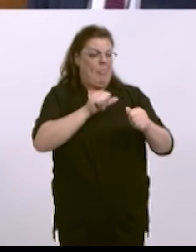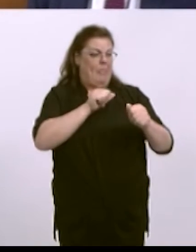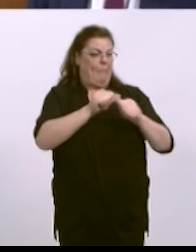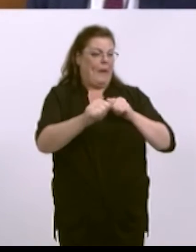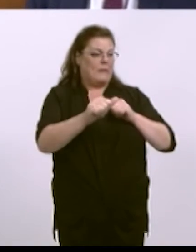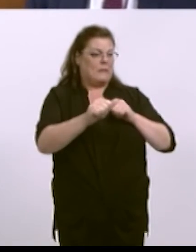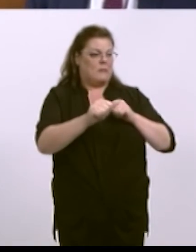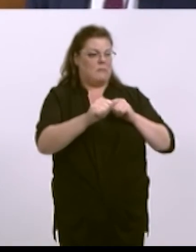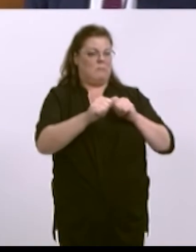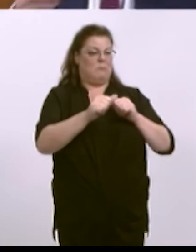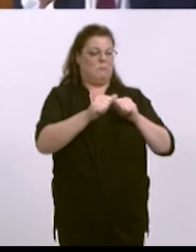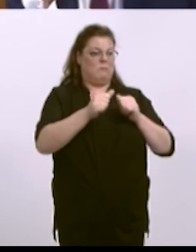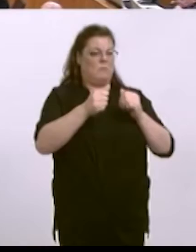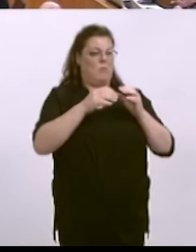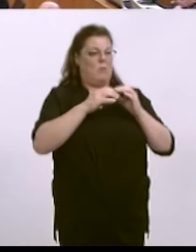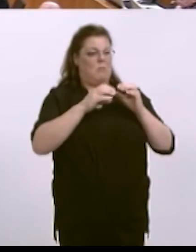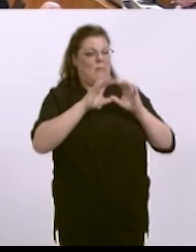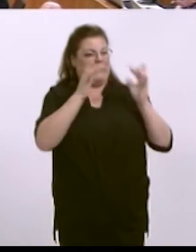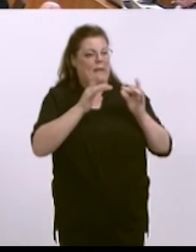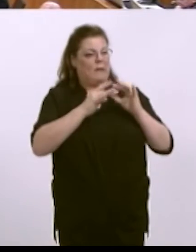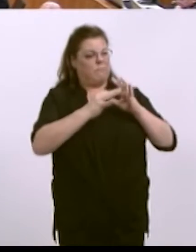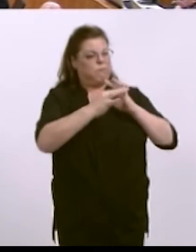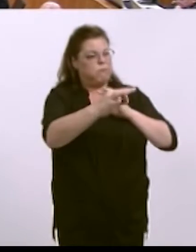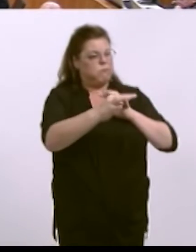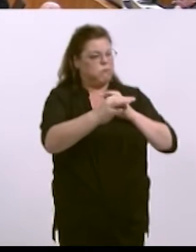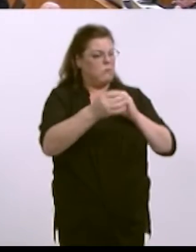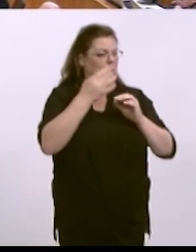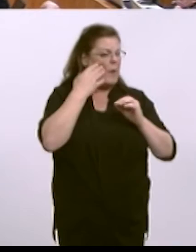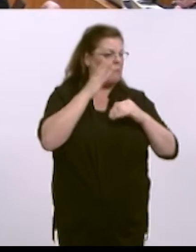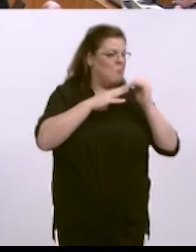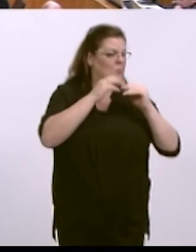Bethan Jenkins: 7. A wnaiff y Prif Weinidog ddatganiad am y ddarpariaeth canolfannau celfyddydol